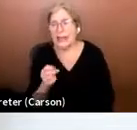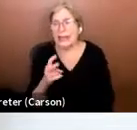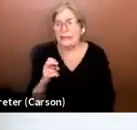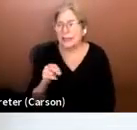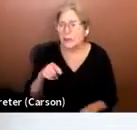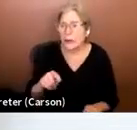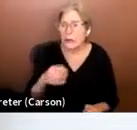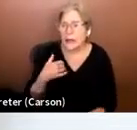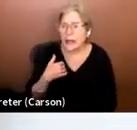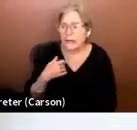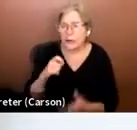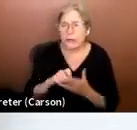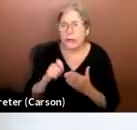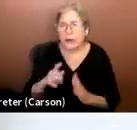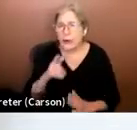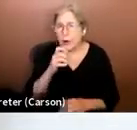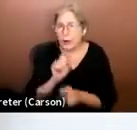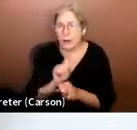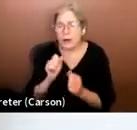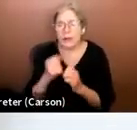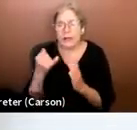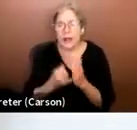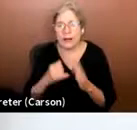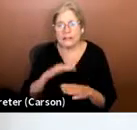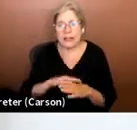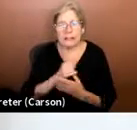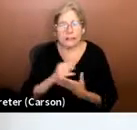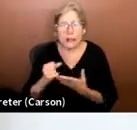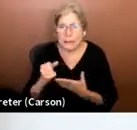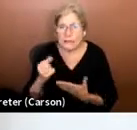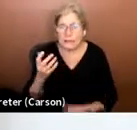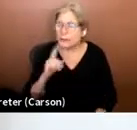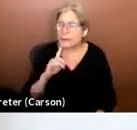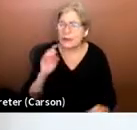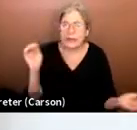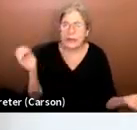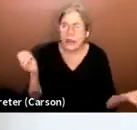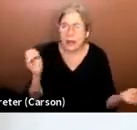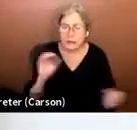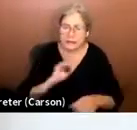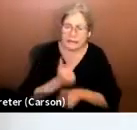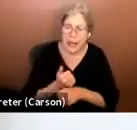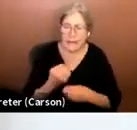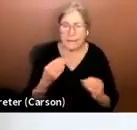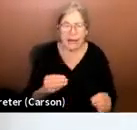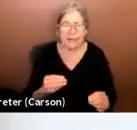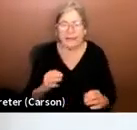have writers working with artists on scripts there's really no set method of scripting. Some people